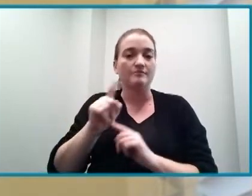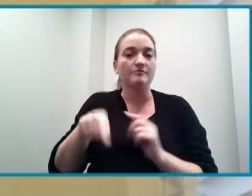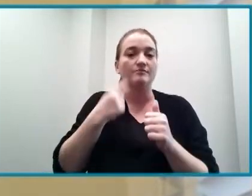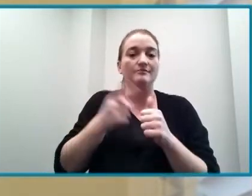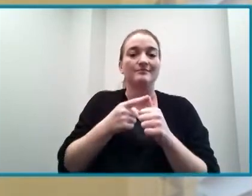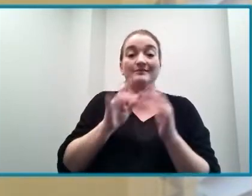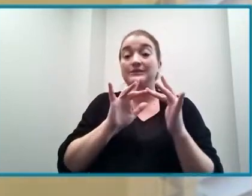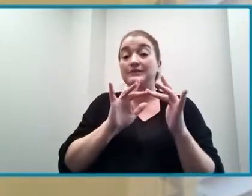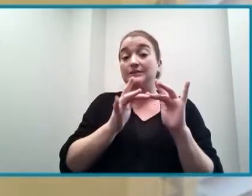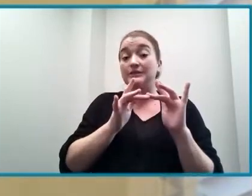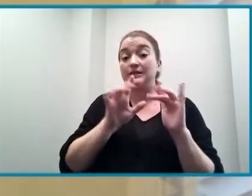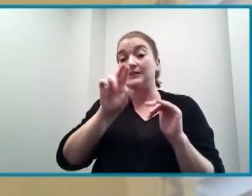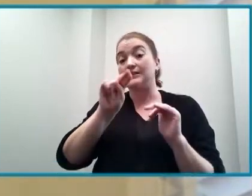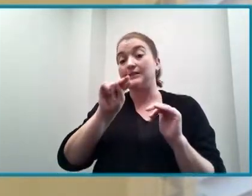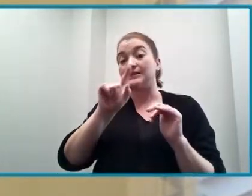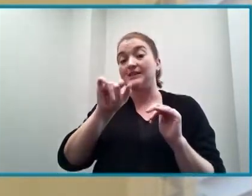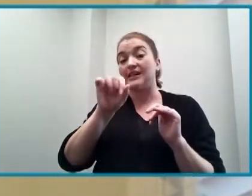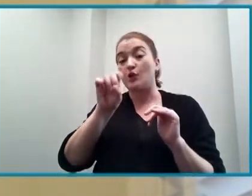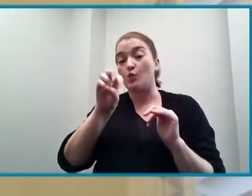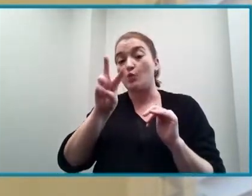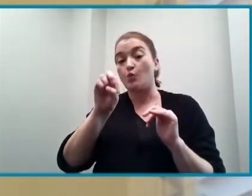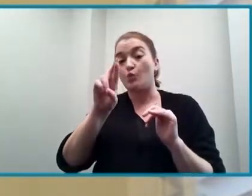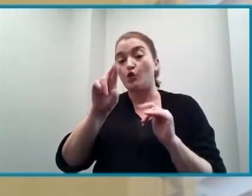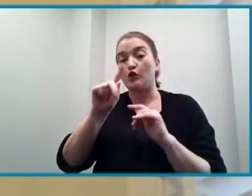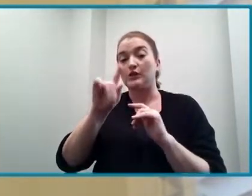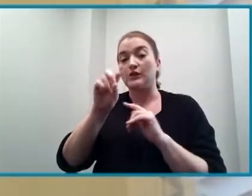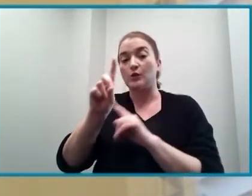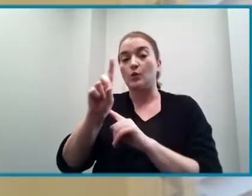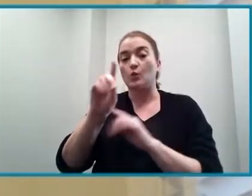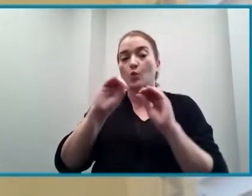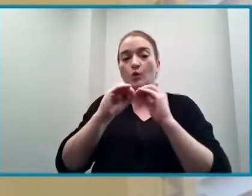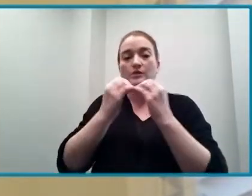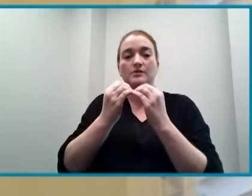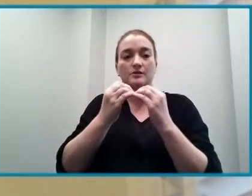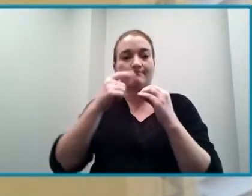grantees build networks and partnerships that support the design, implementation,